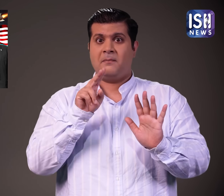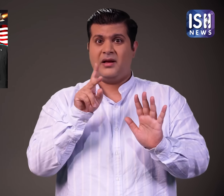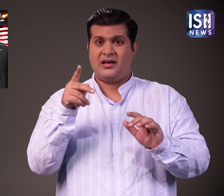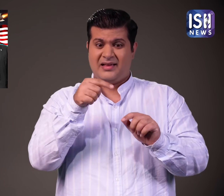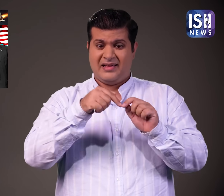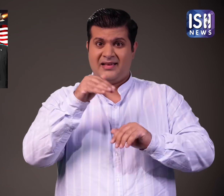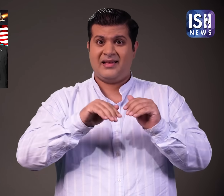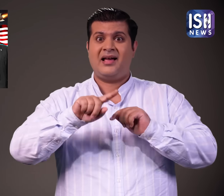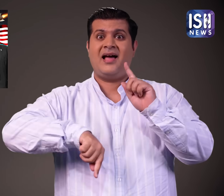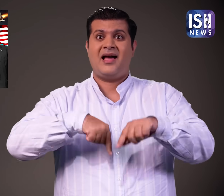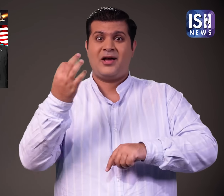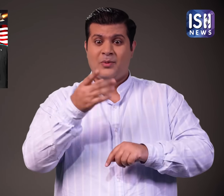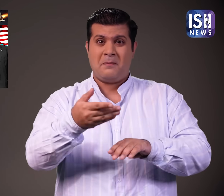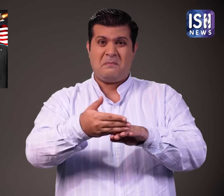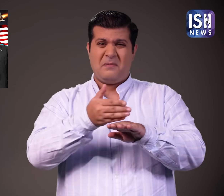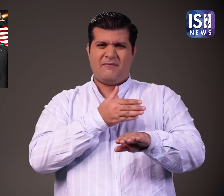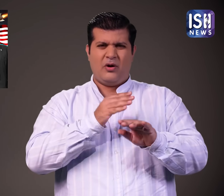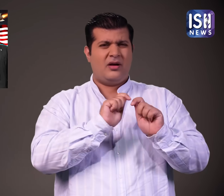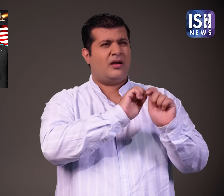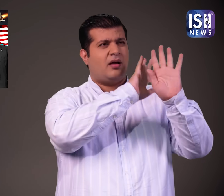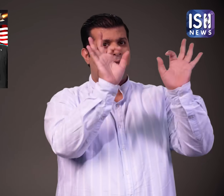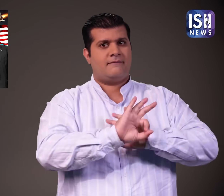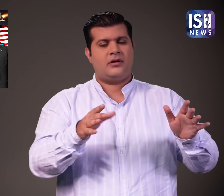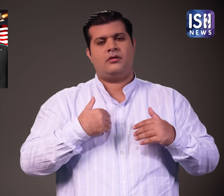His main goal is to complete the Golden Dome before the next election,